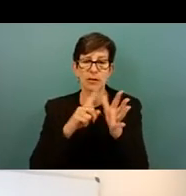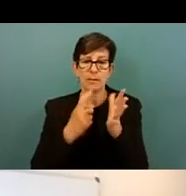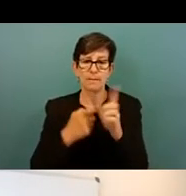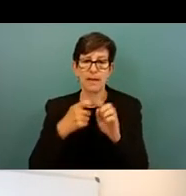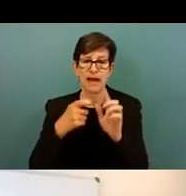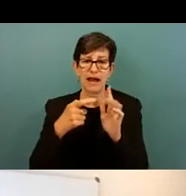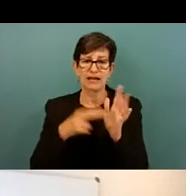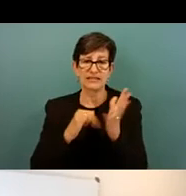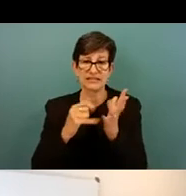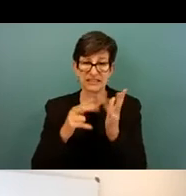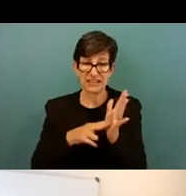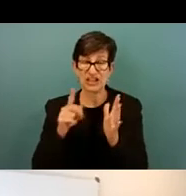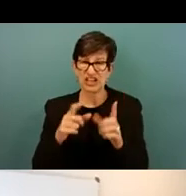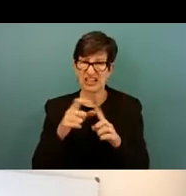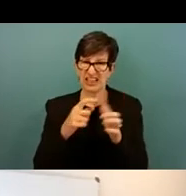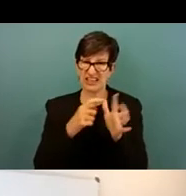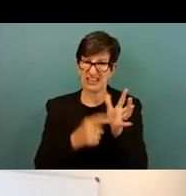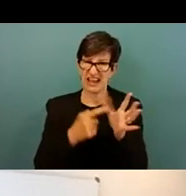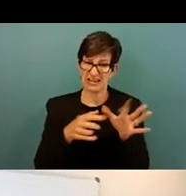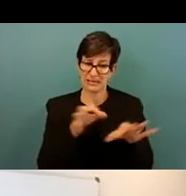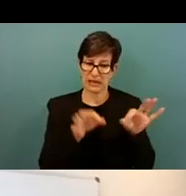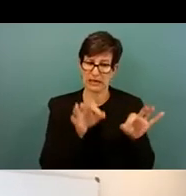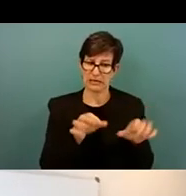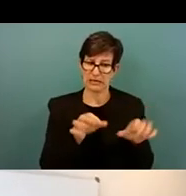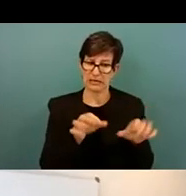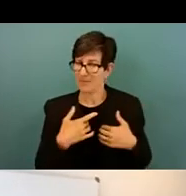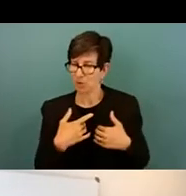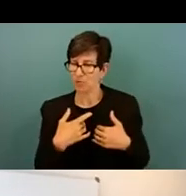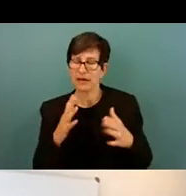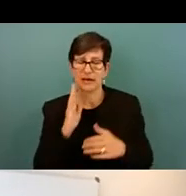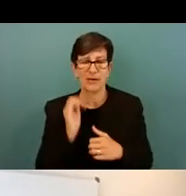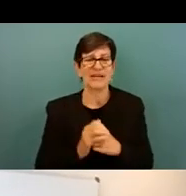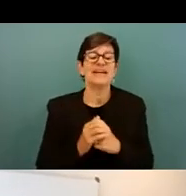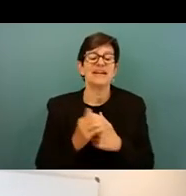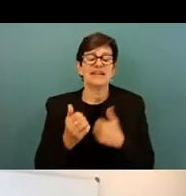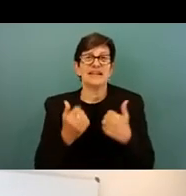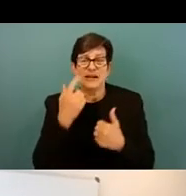my best. As Indigo's already indicated in the responses, the approach has been a strep